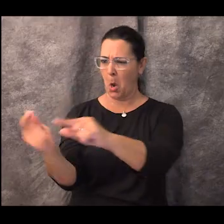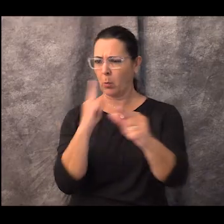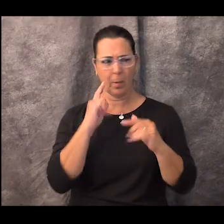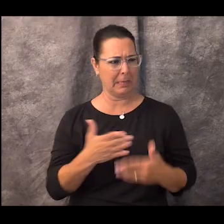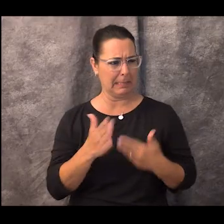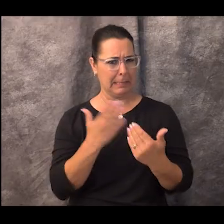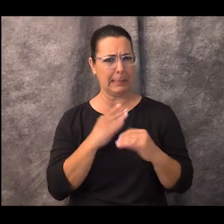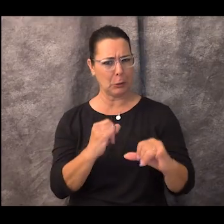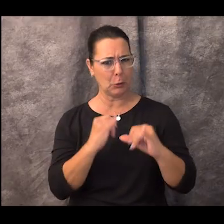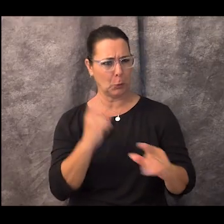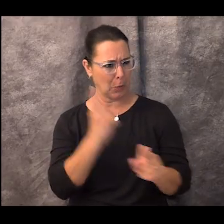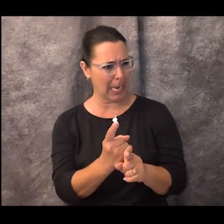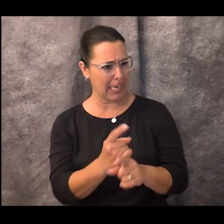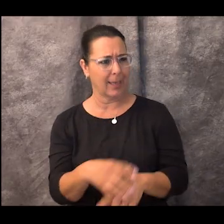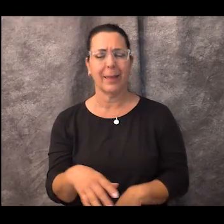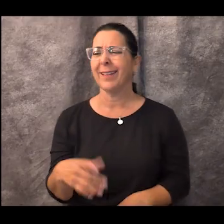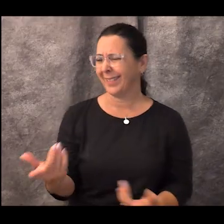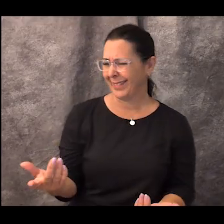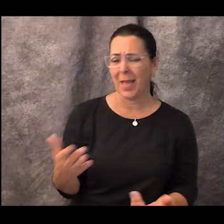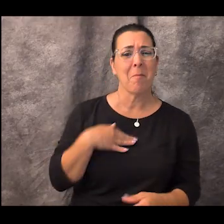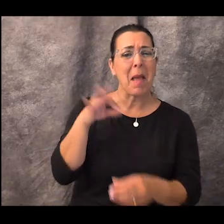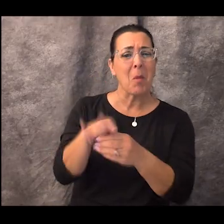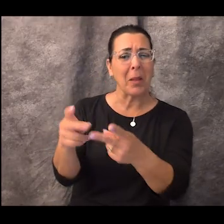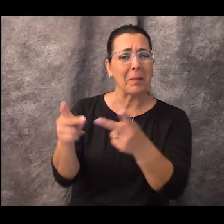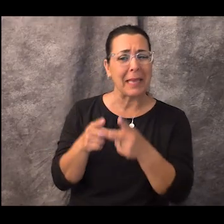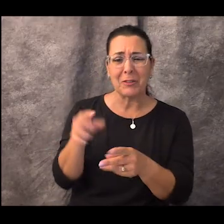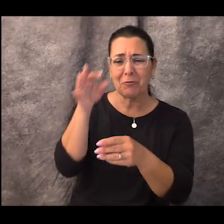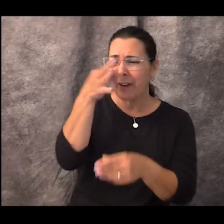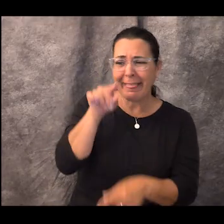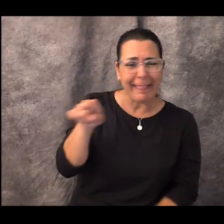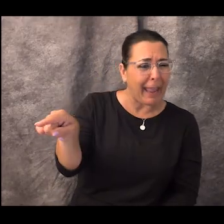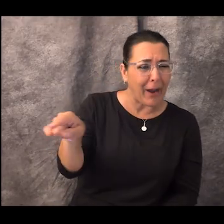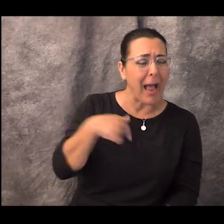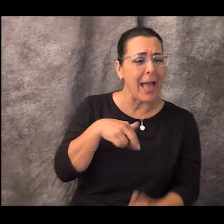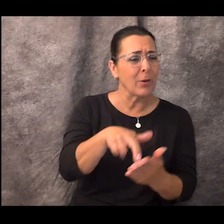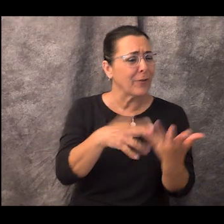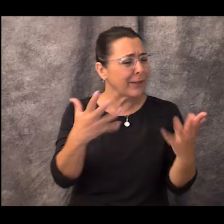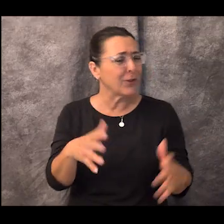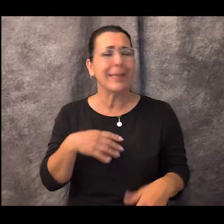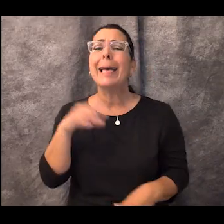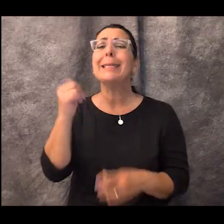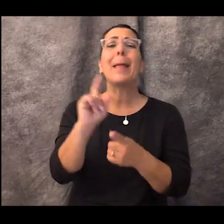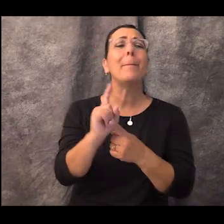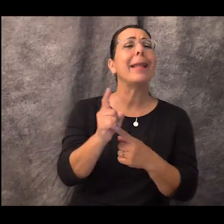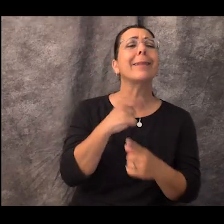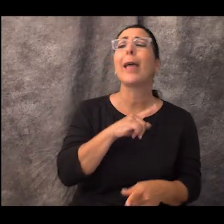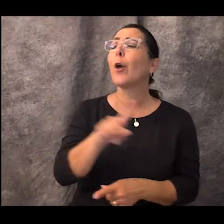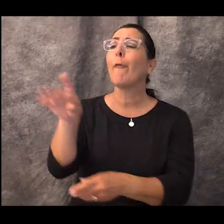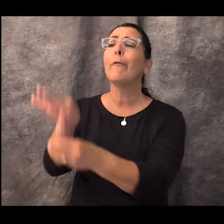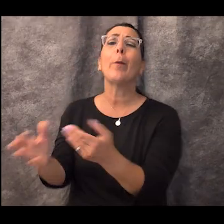I'm registered in my polling place right down the street and it takes me ten minutes to vote, it's really hard to conceive that it's very, very different for some other people.